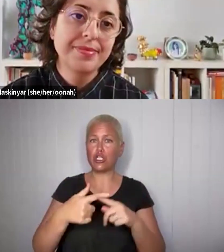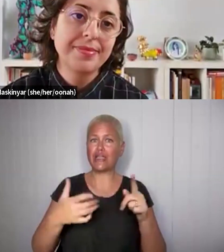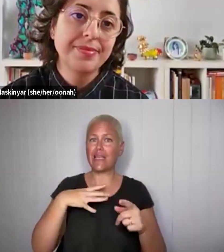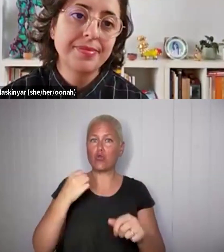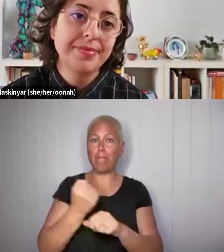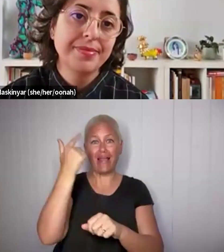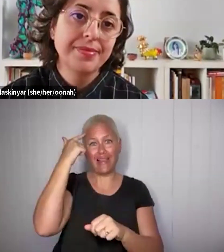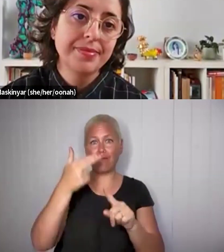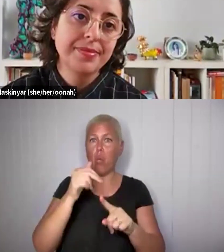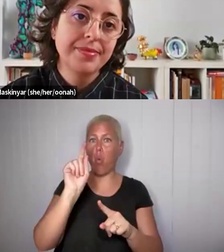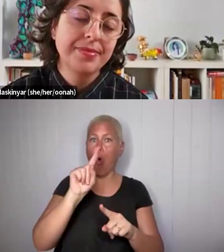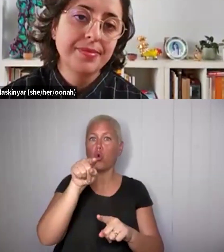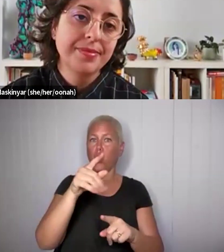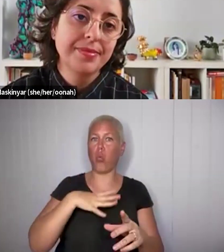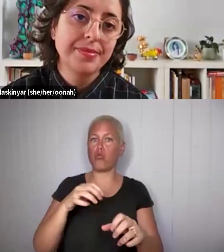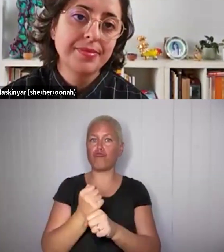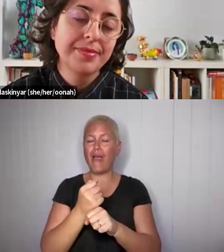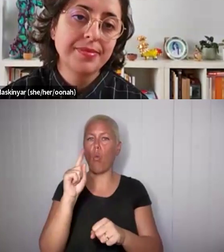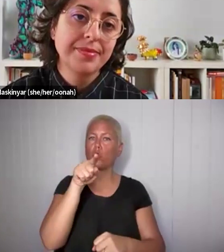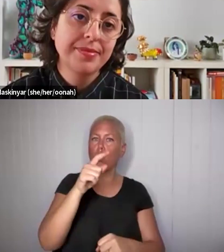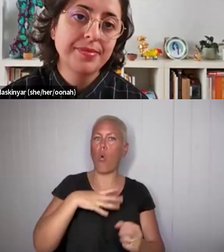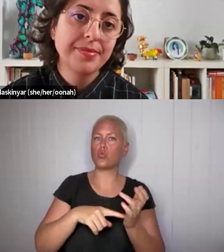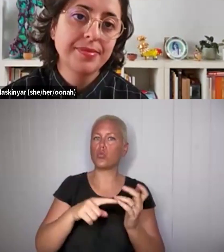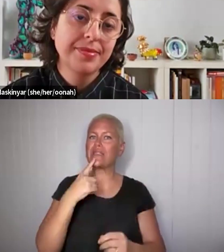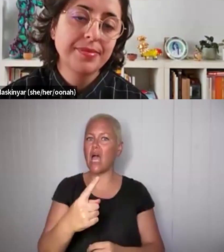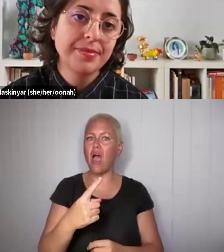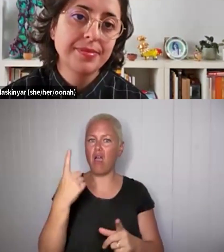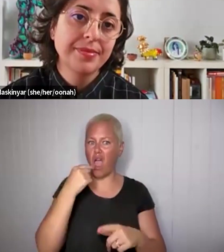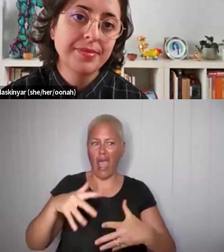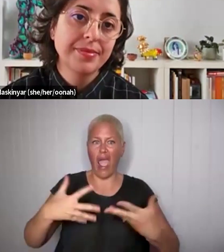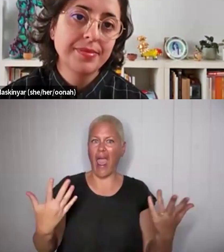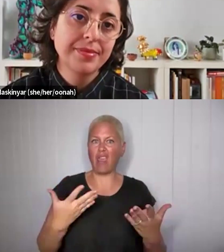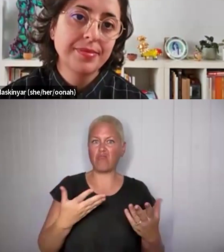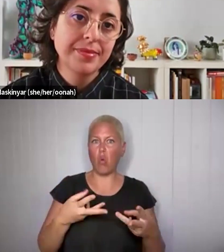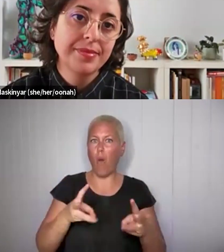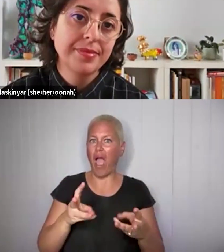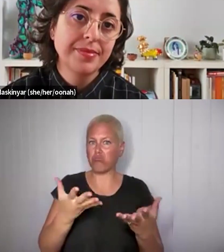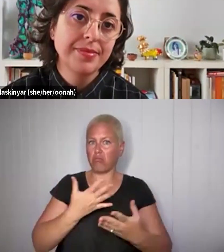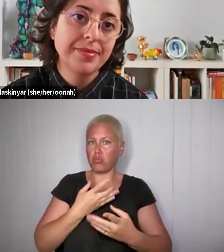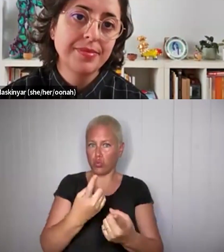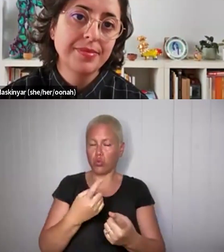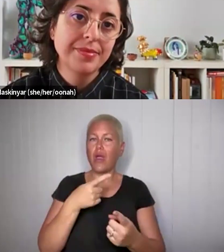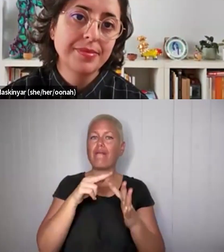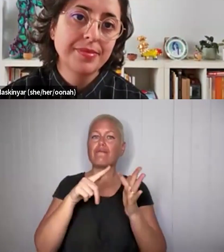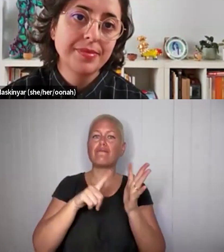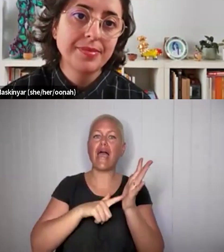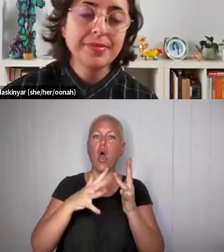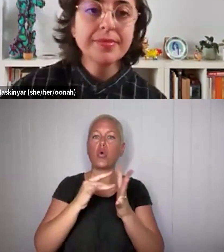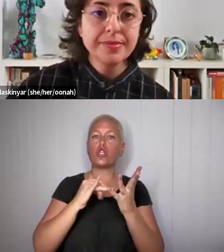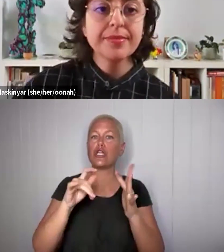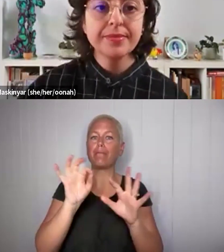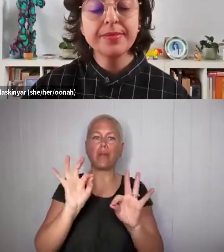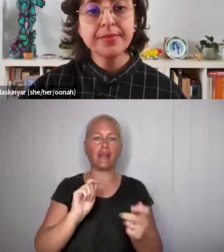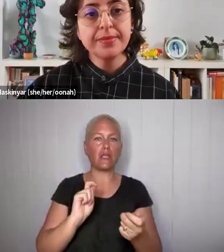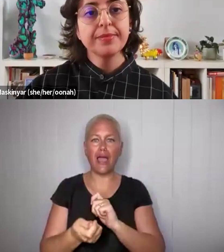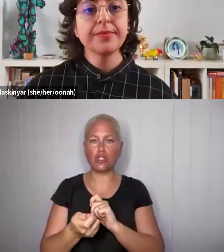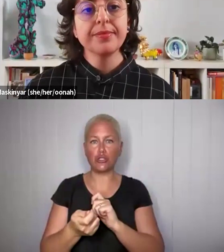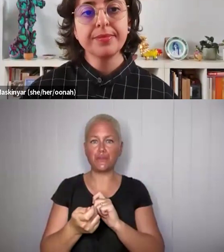to do and trying to say. So it can be any format, of which the fellowships do not change. However,